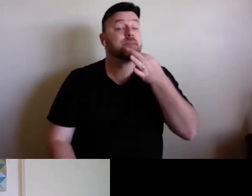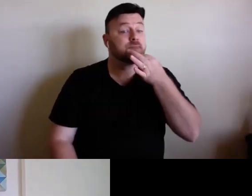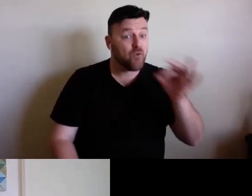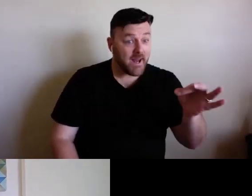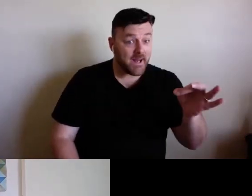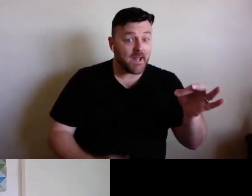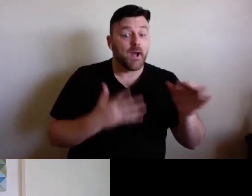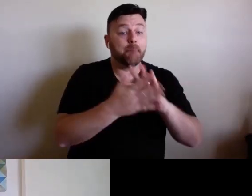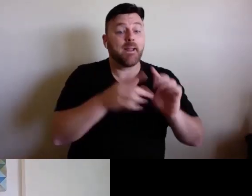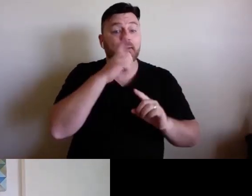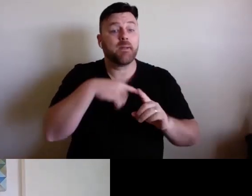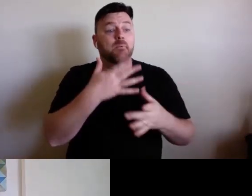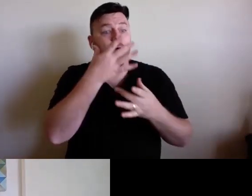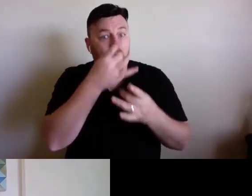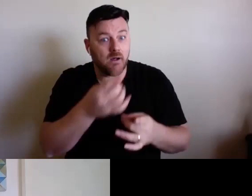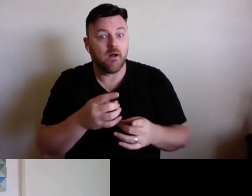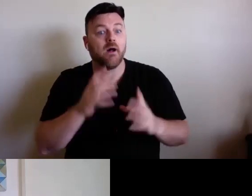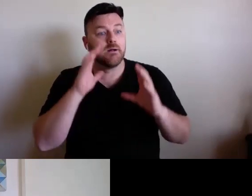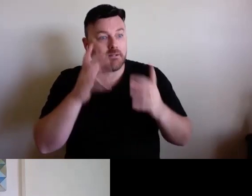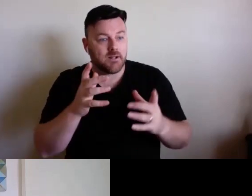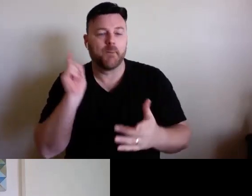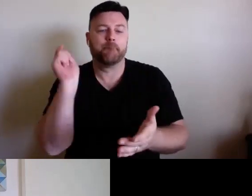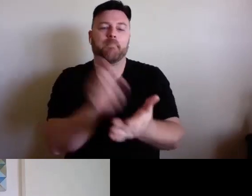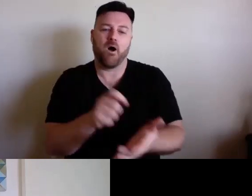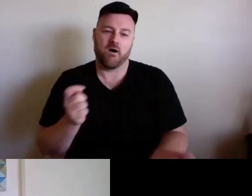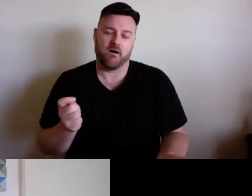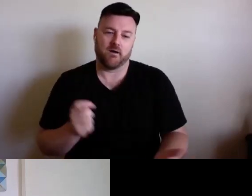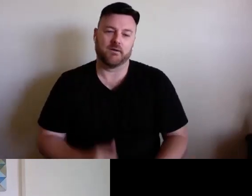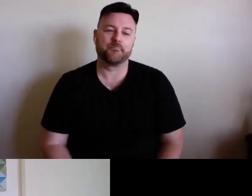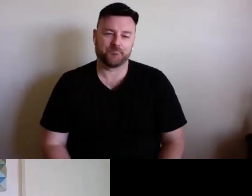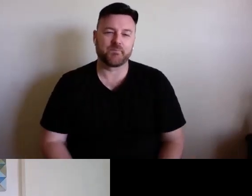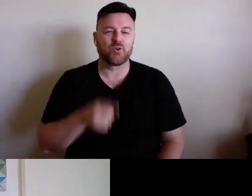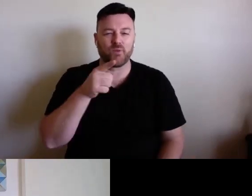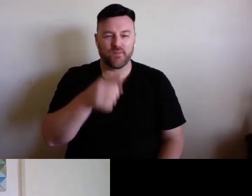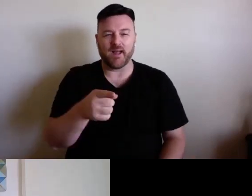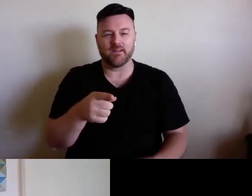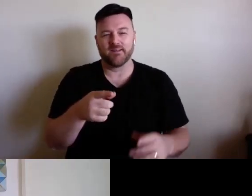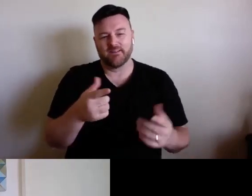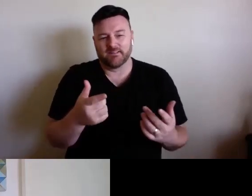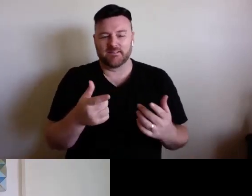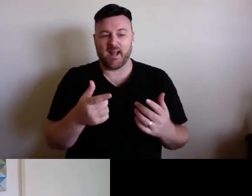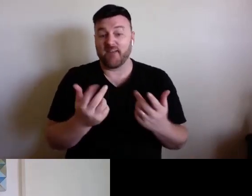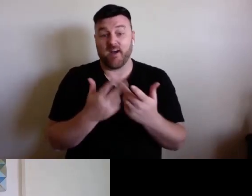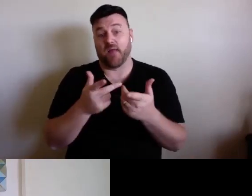into a platform like YouTube. Again, you're consuming the content free -